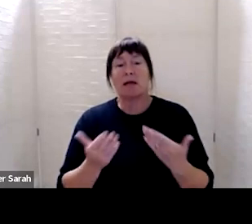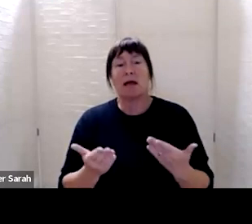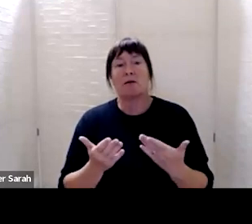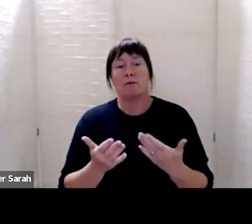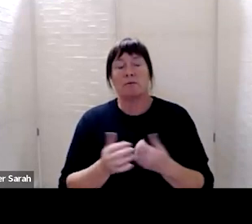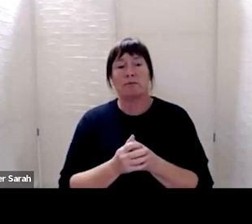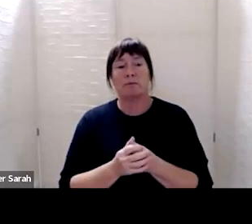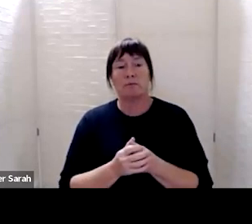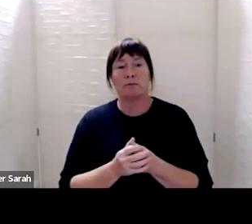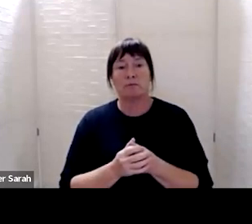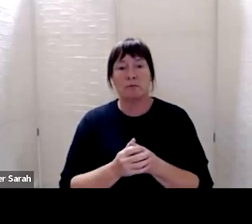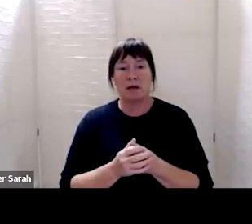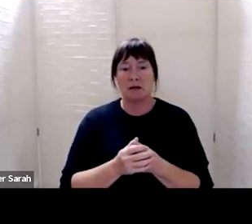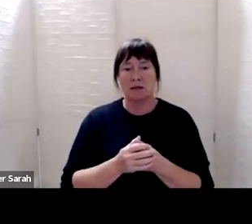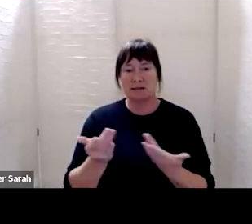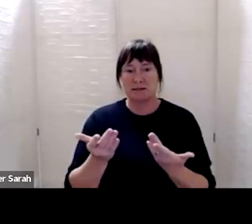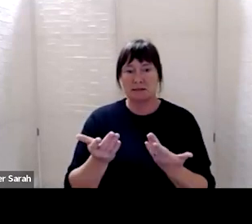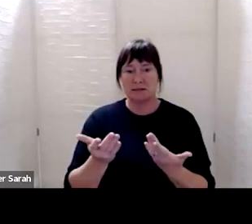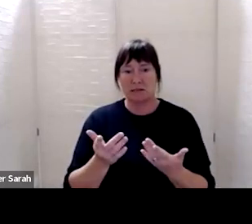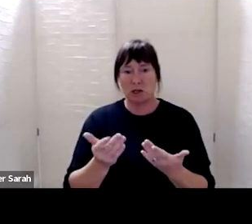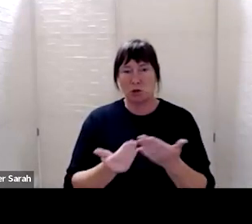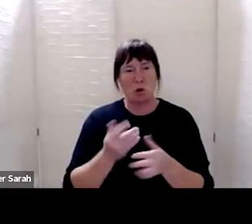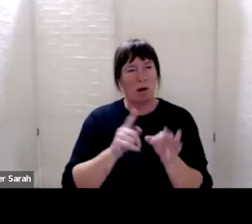that have come in since we have been online.